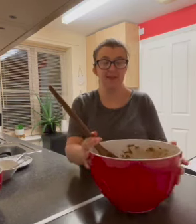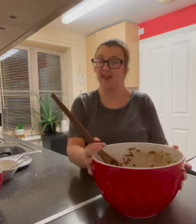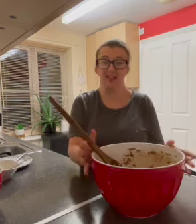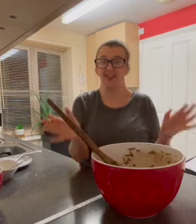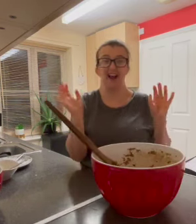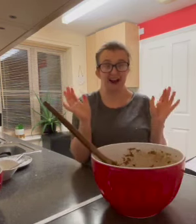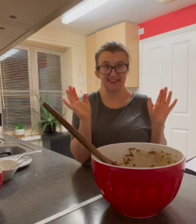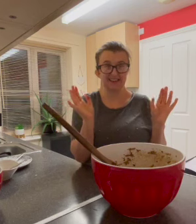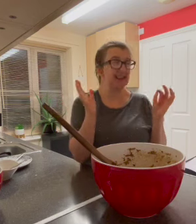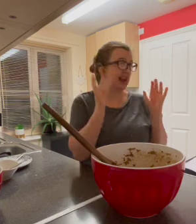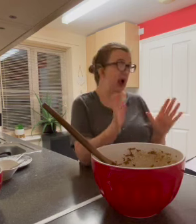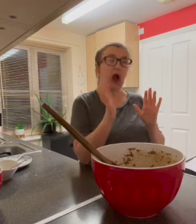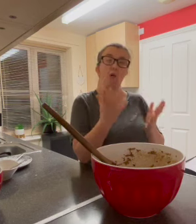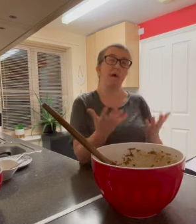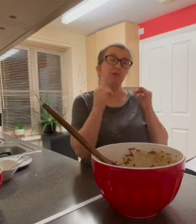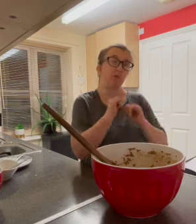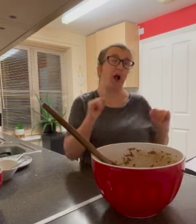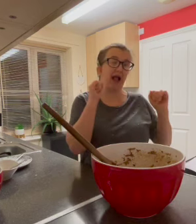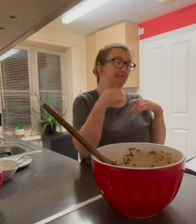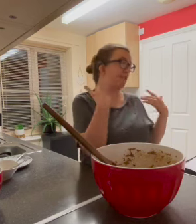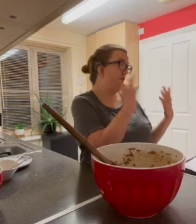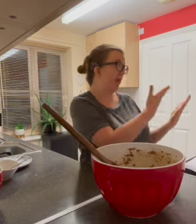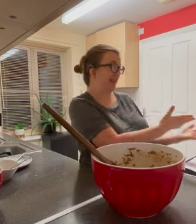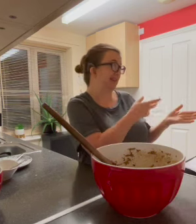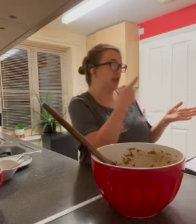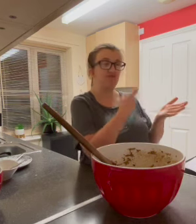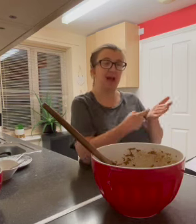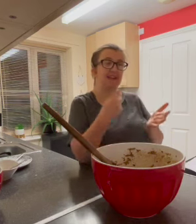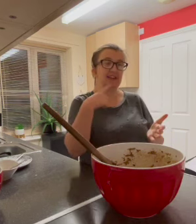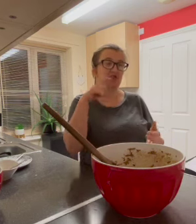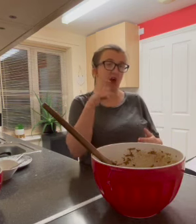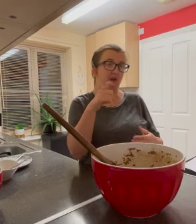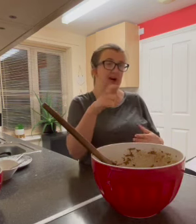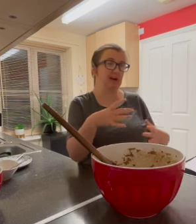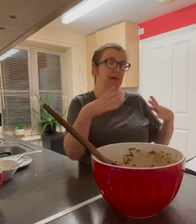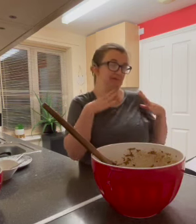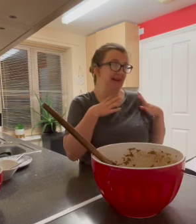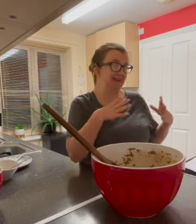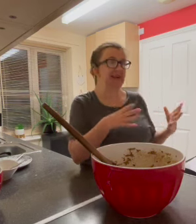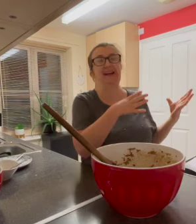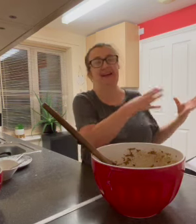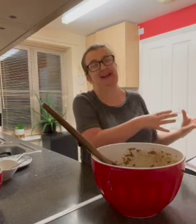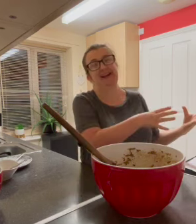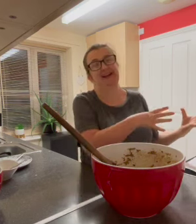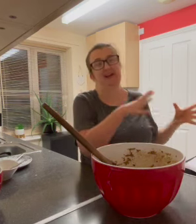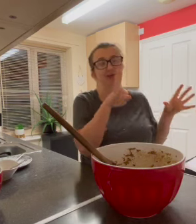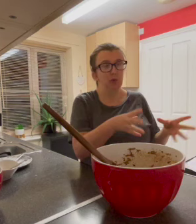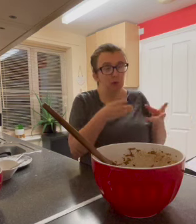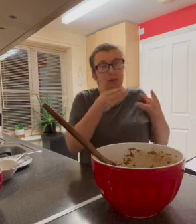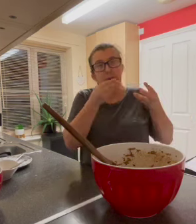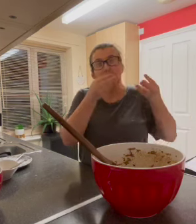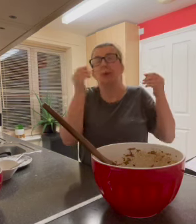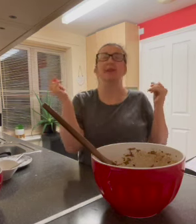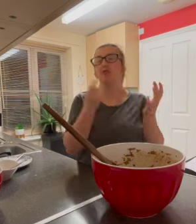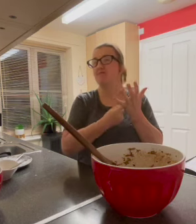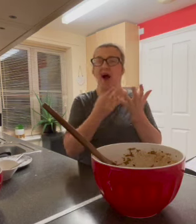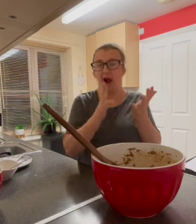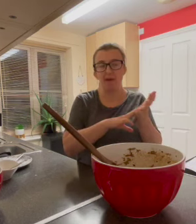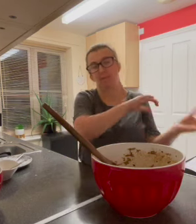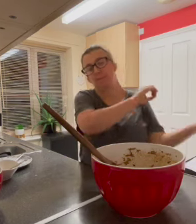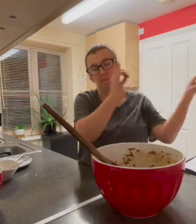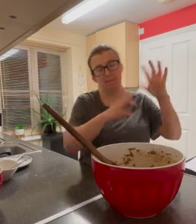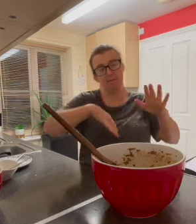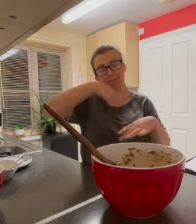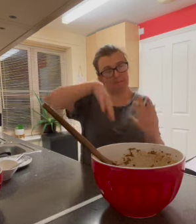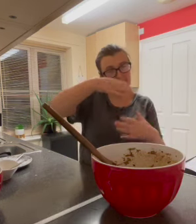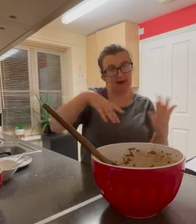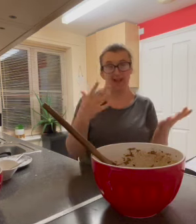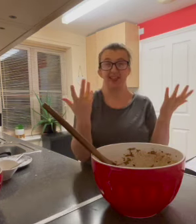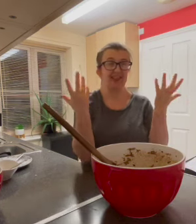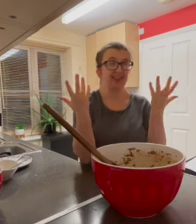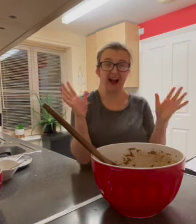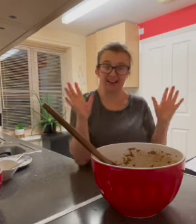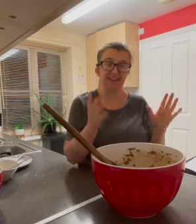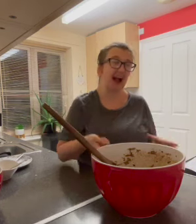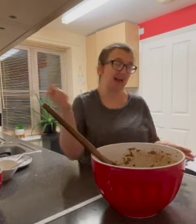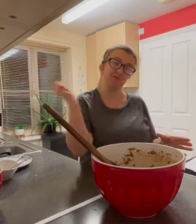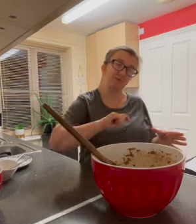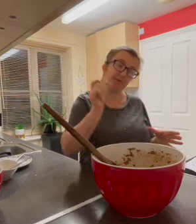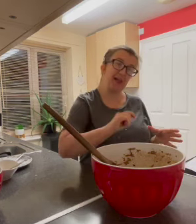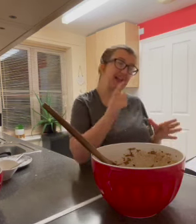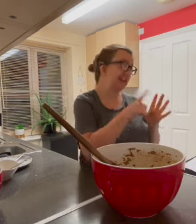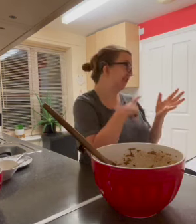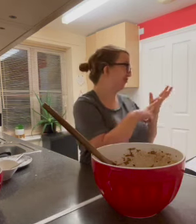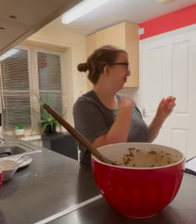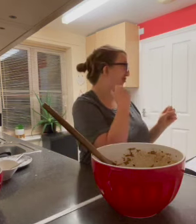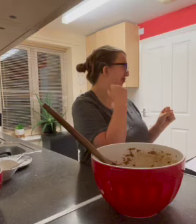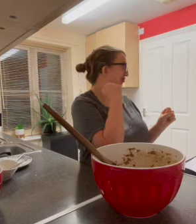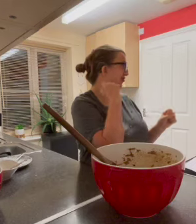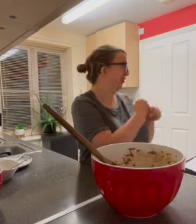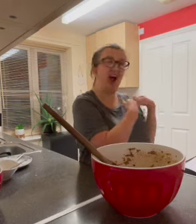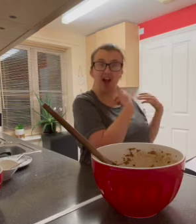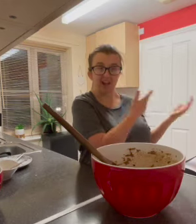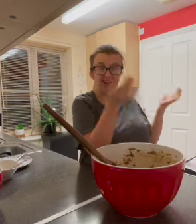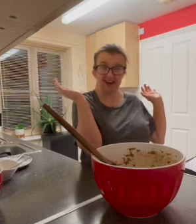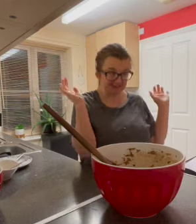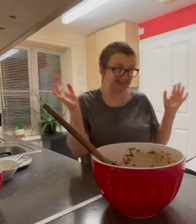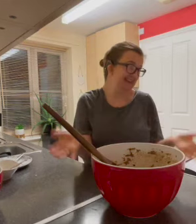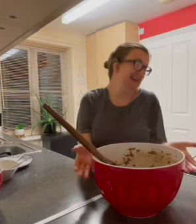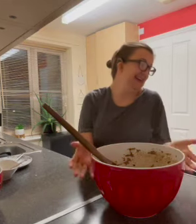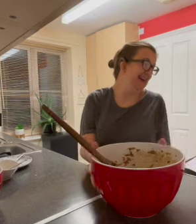That it, all we have to is wait for Raisins and Currents to finish soaking in the Rum before mixing them with the rest then put them in the jug.